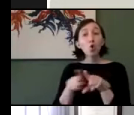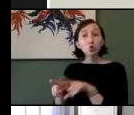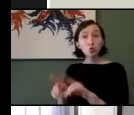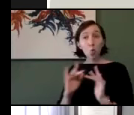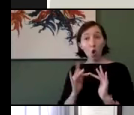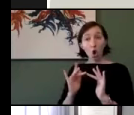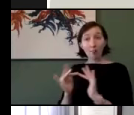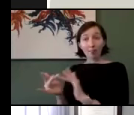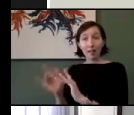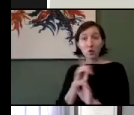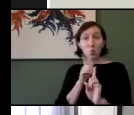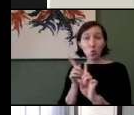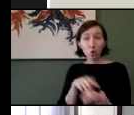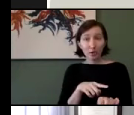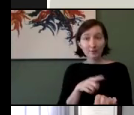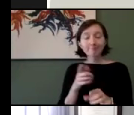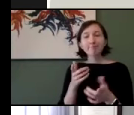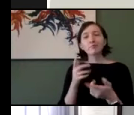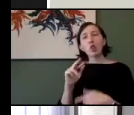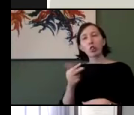by third-party services.